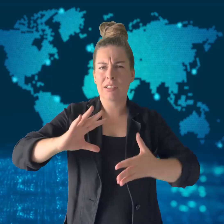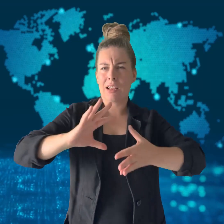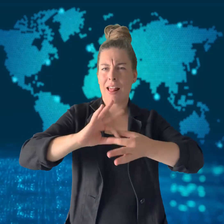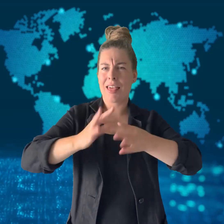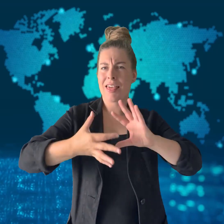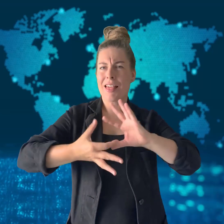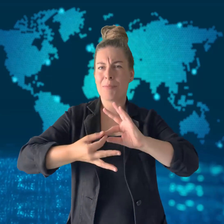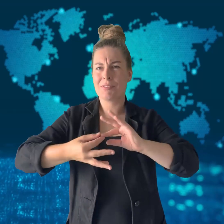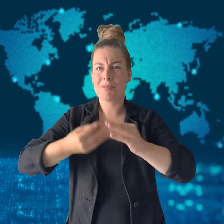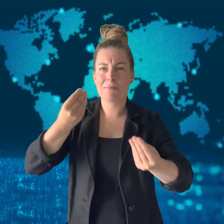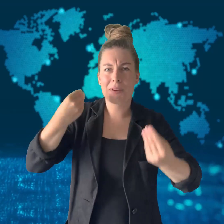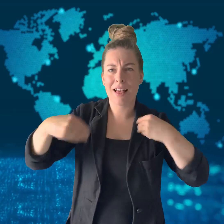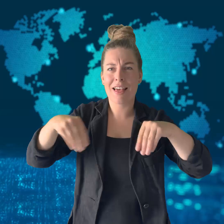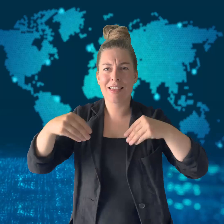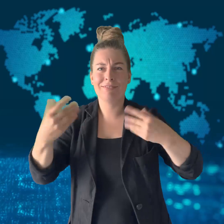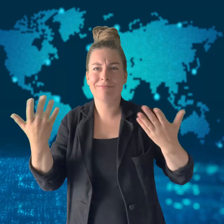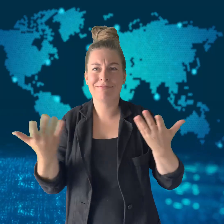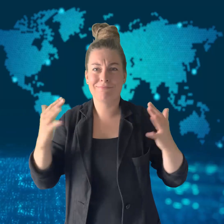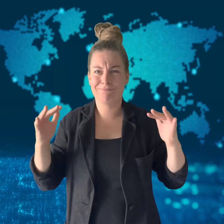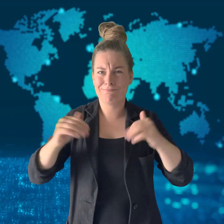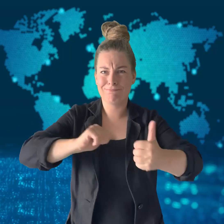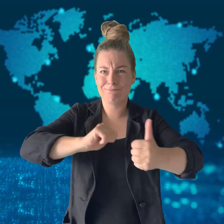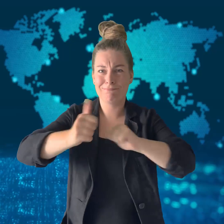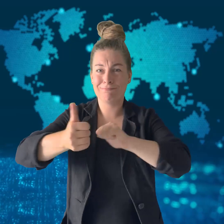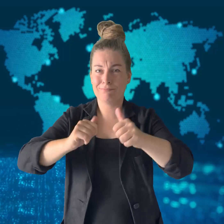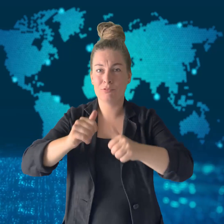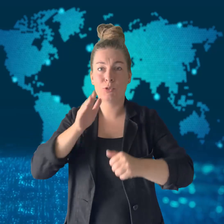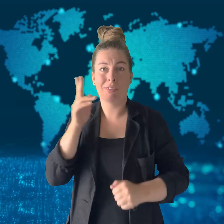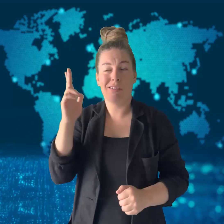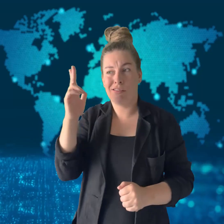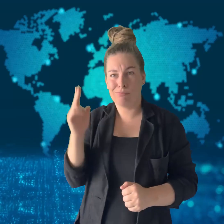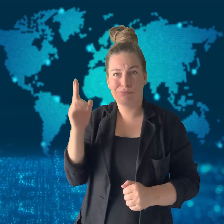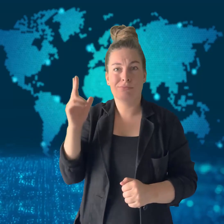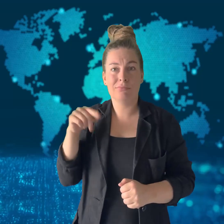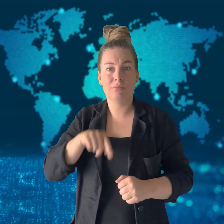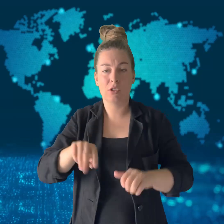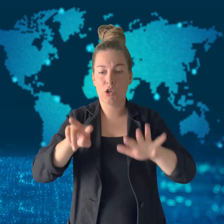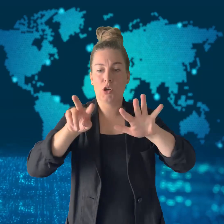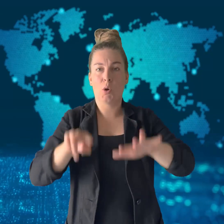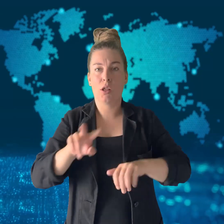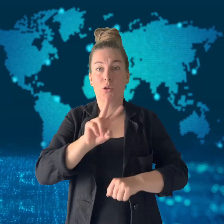in northern Paris less than two weeks before the start of